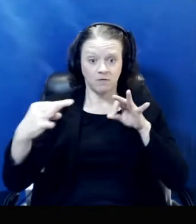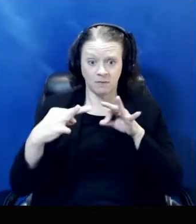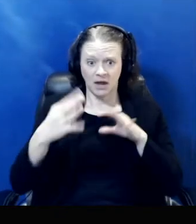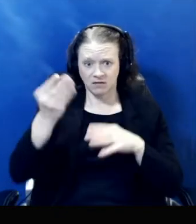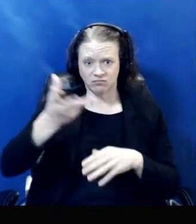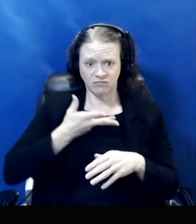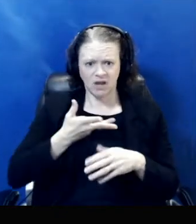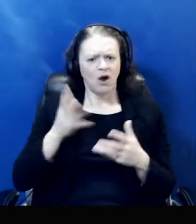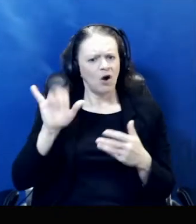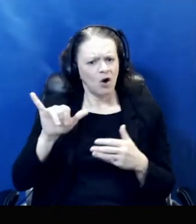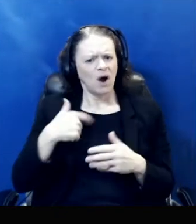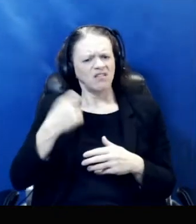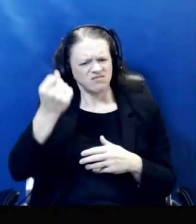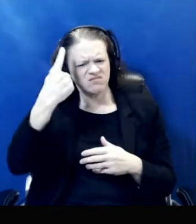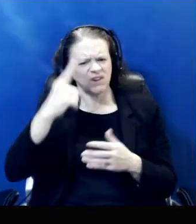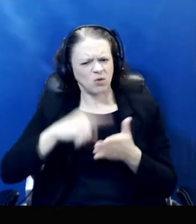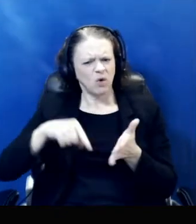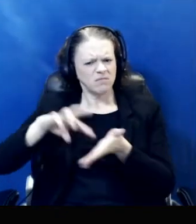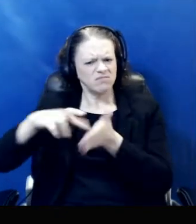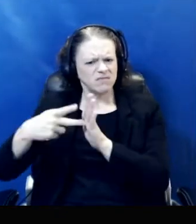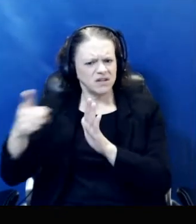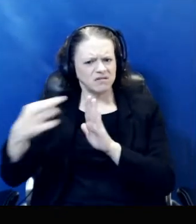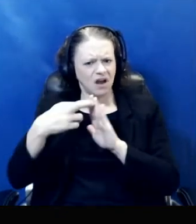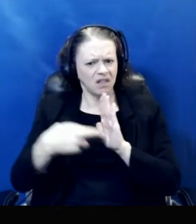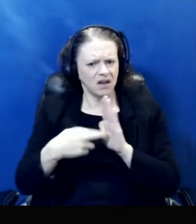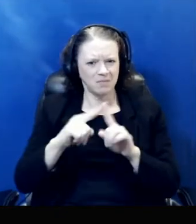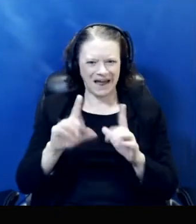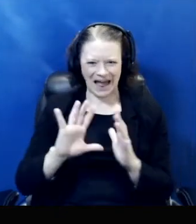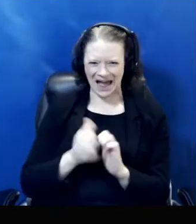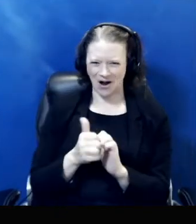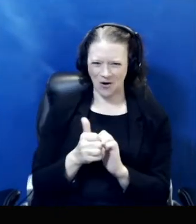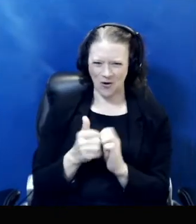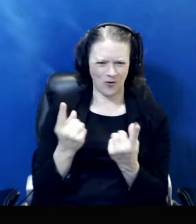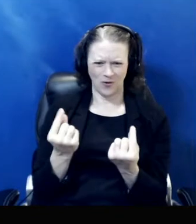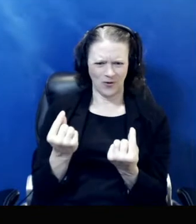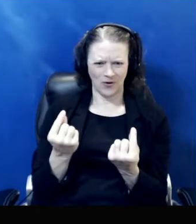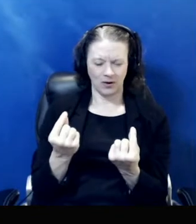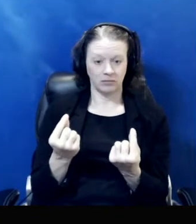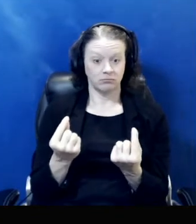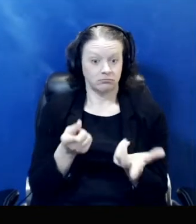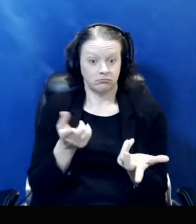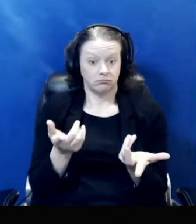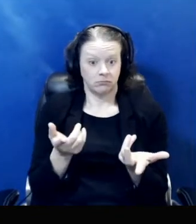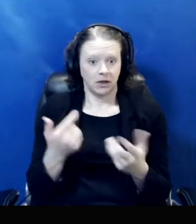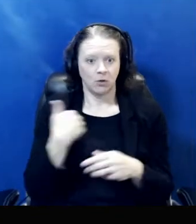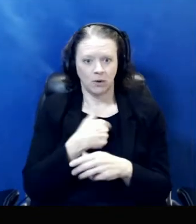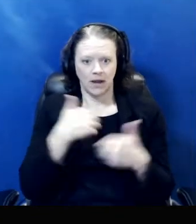but they really didn't understand how to do it. We didn't have documentation on the APIs, system capabilities, or